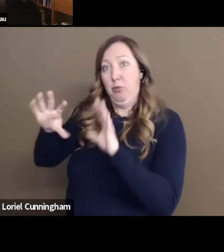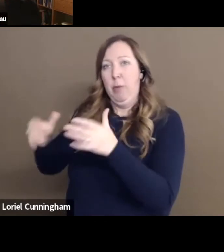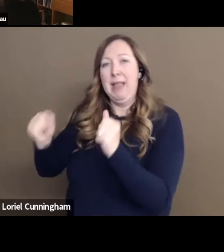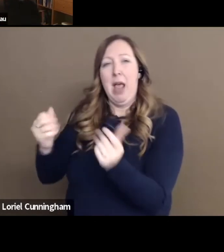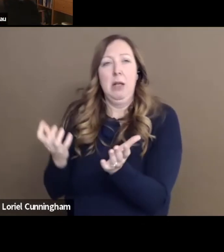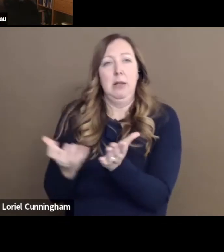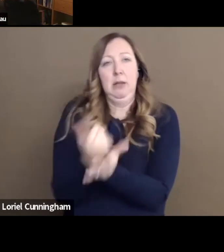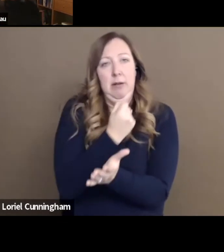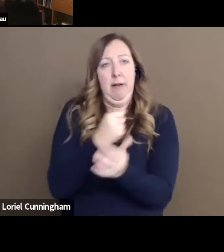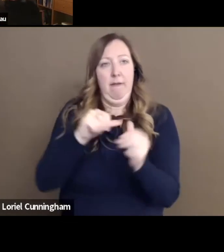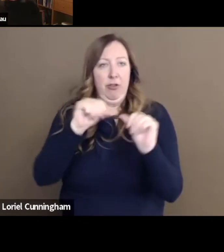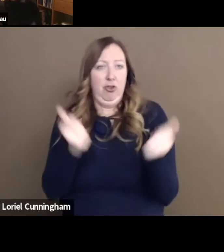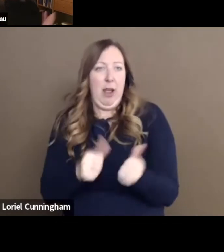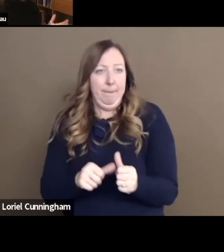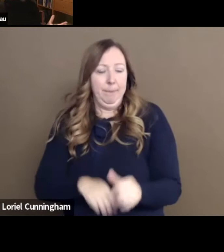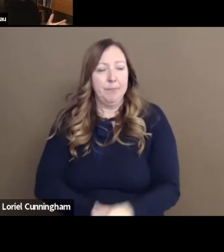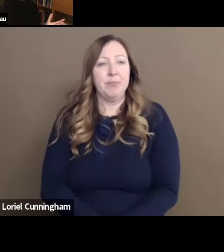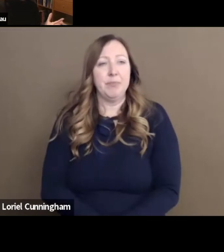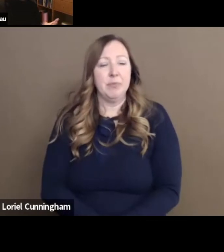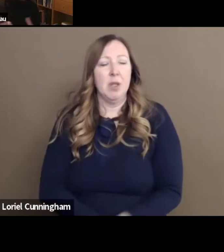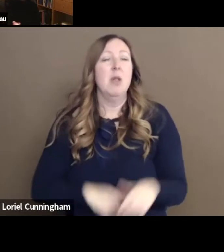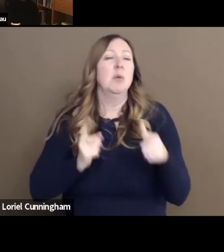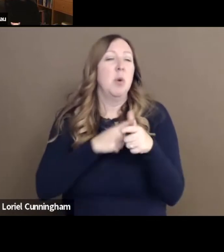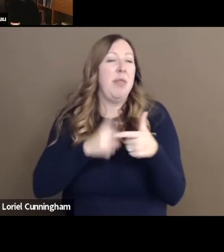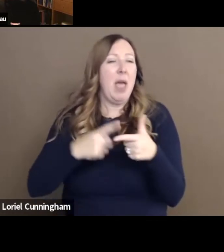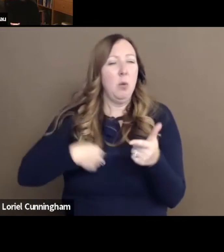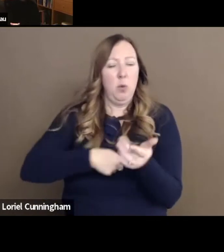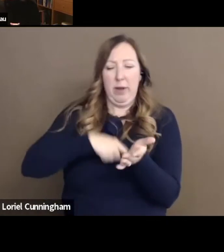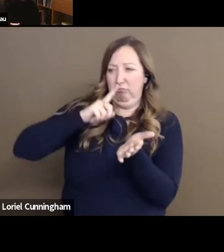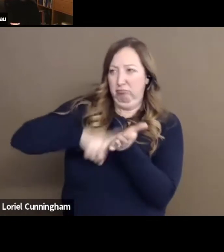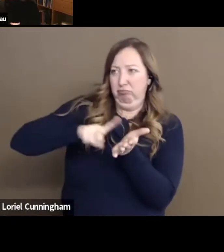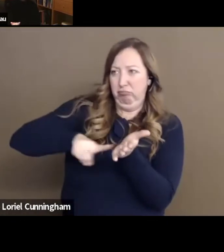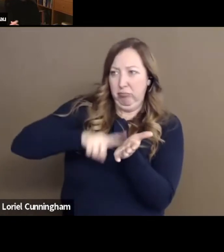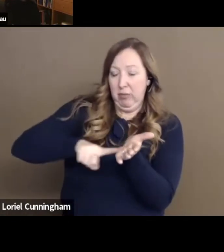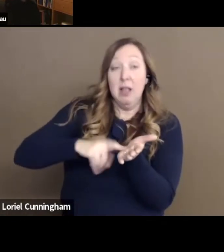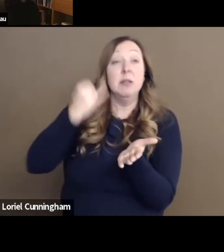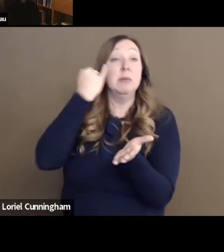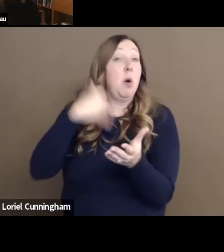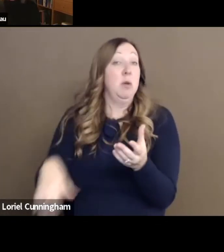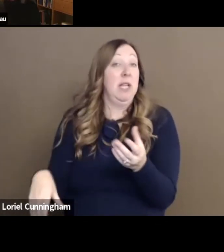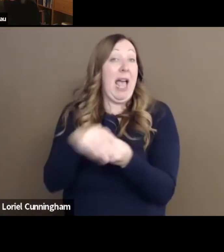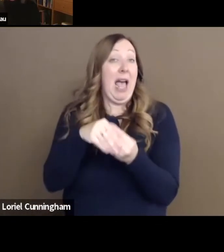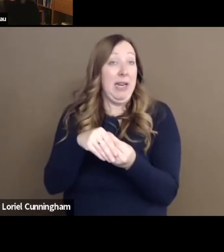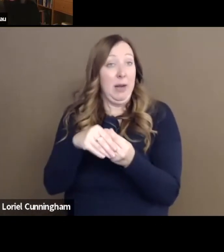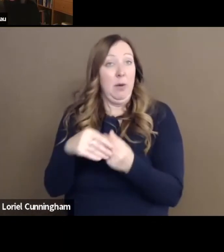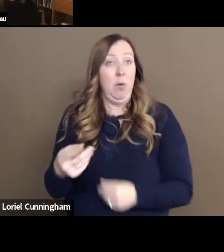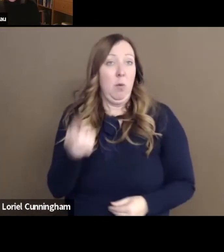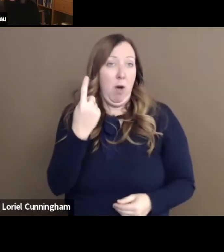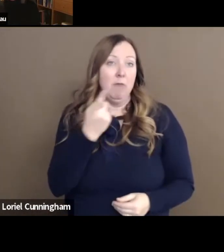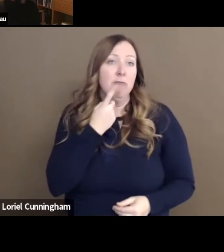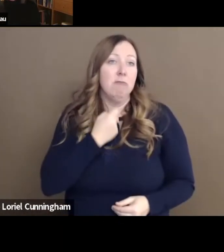then we asked about the feature what about the room with the red one red wall